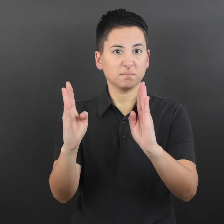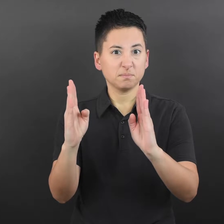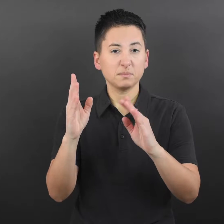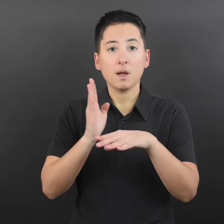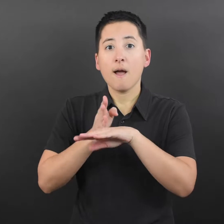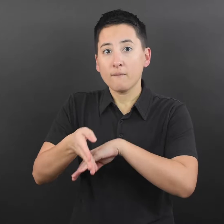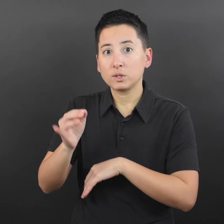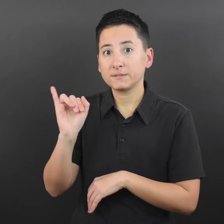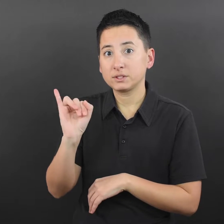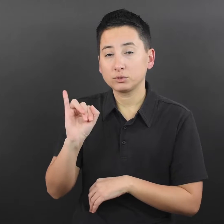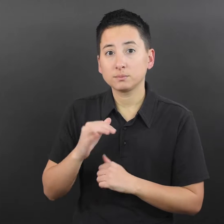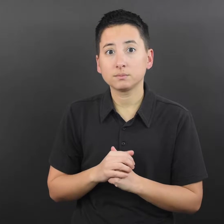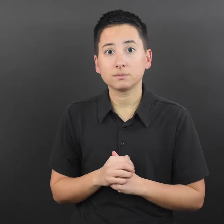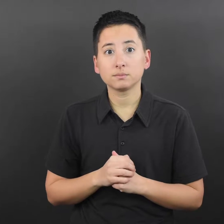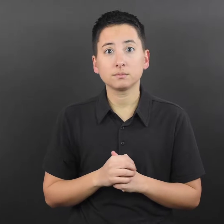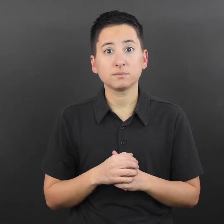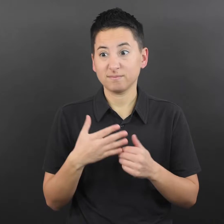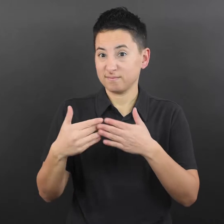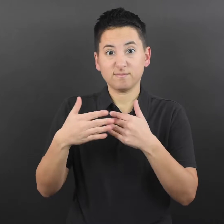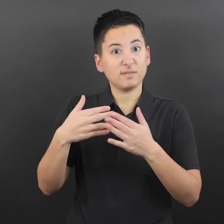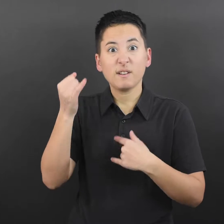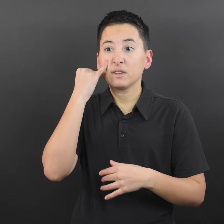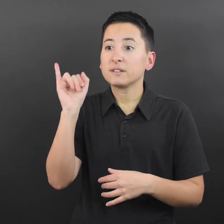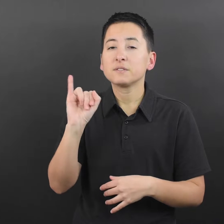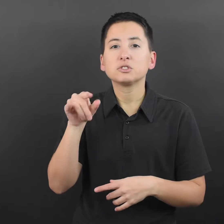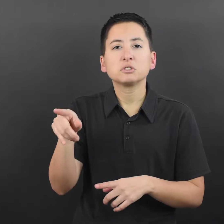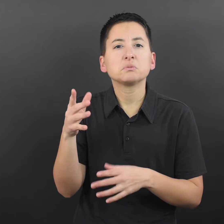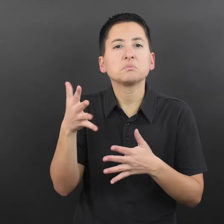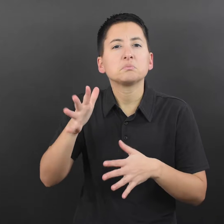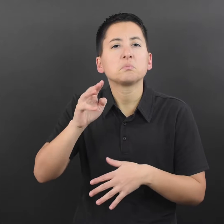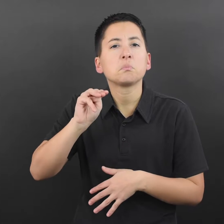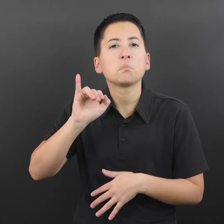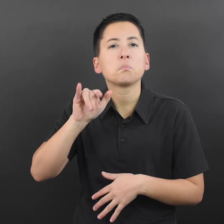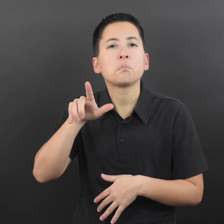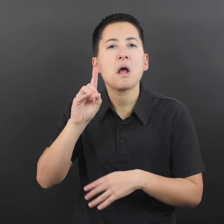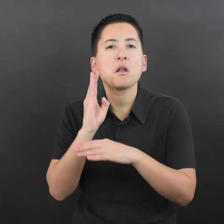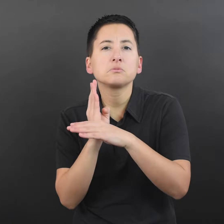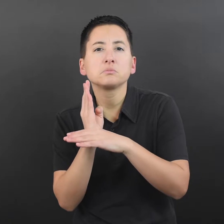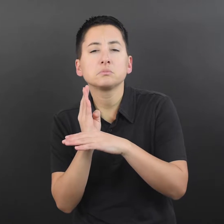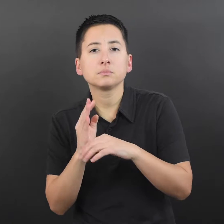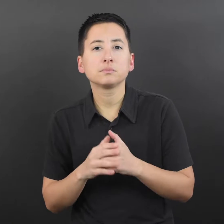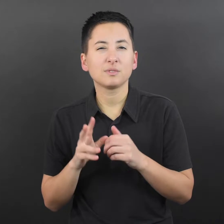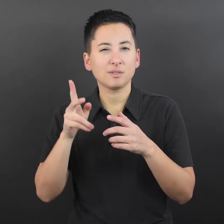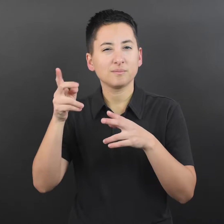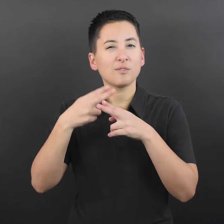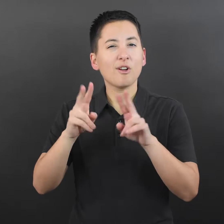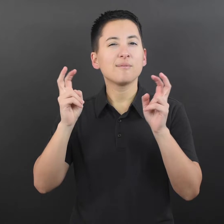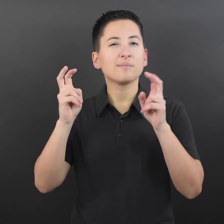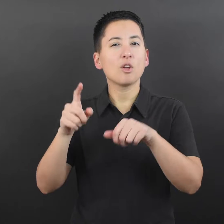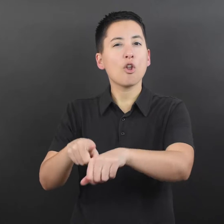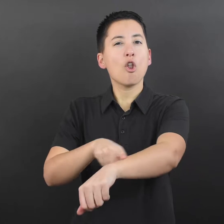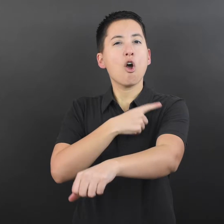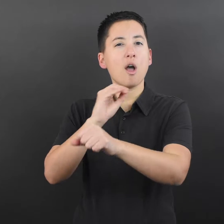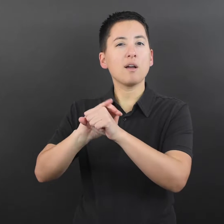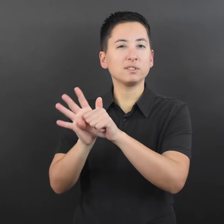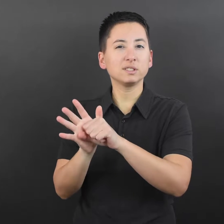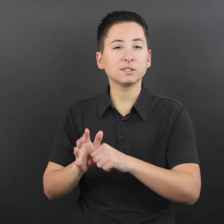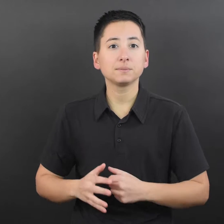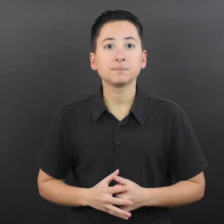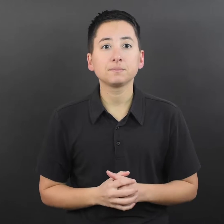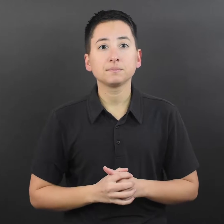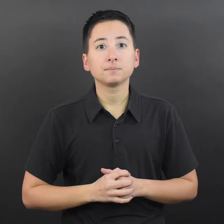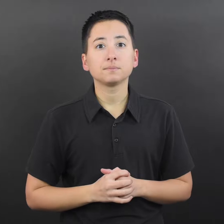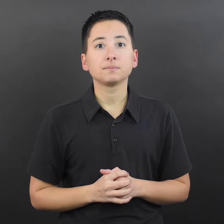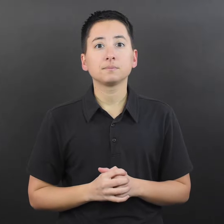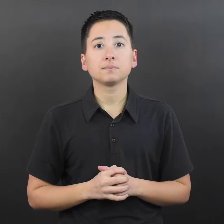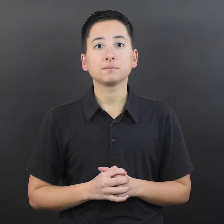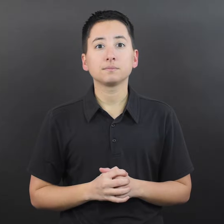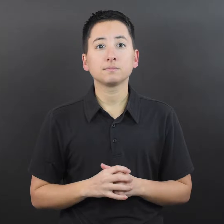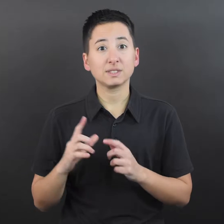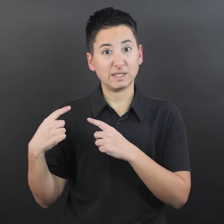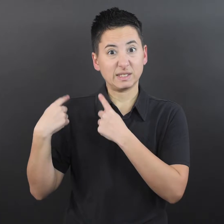even if that infection has been mild (long COVID). Since school started this fall,